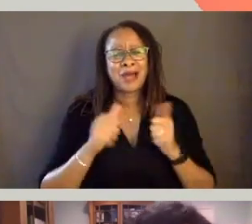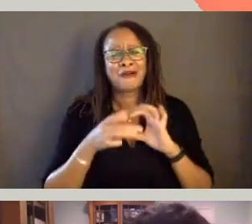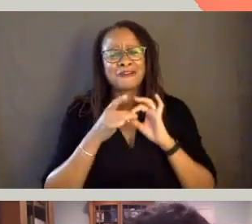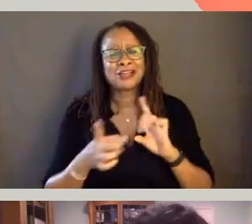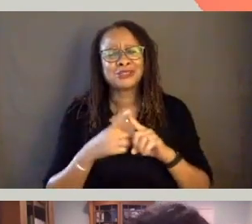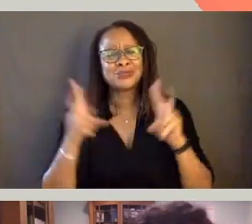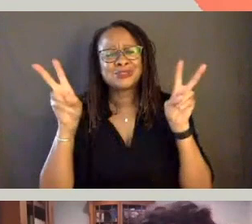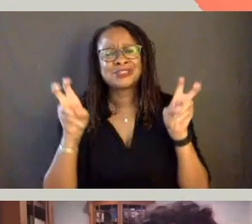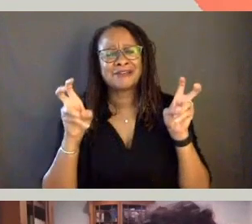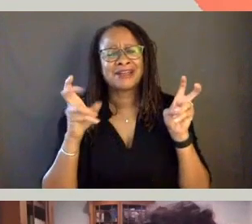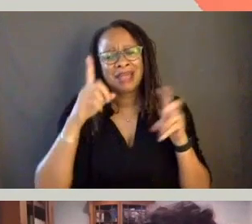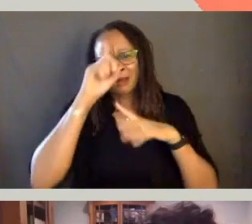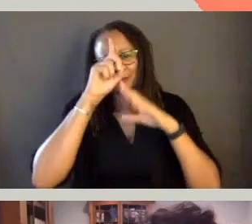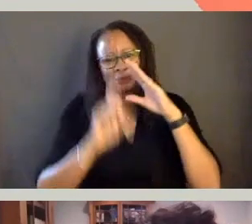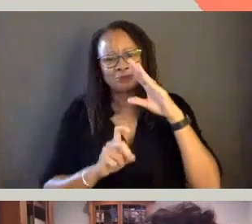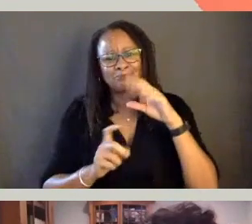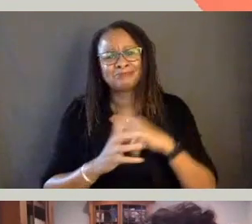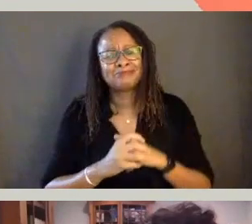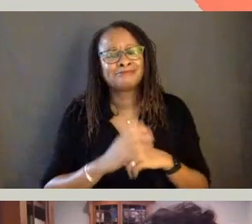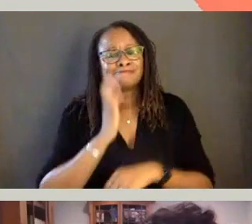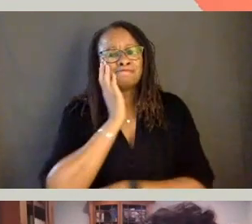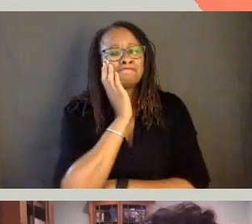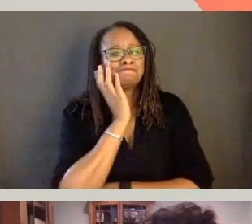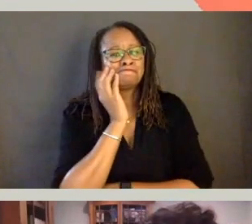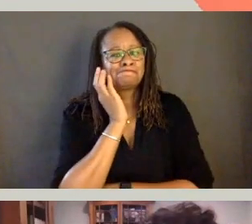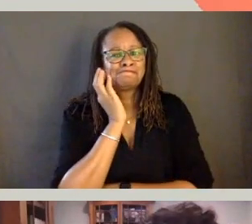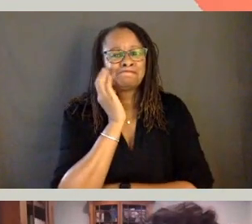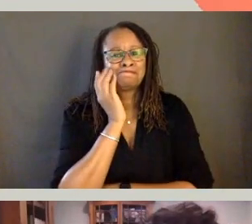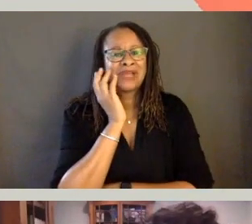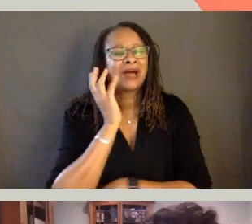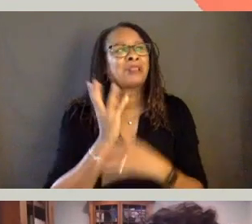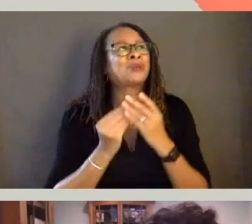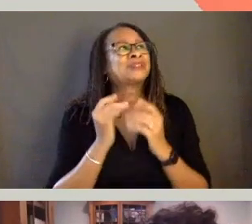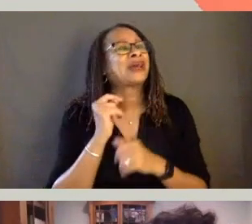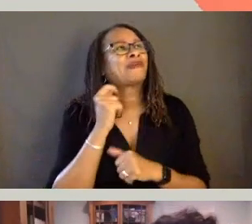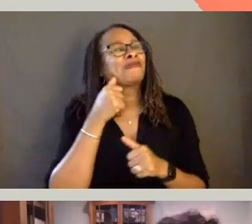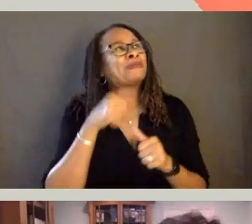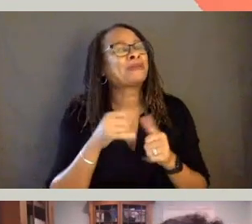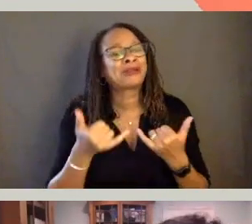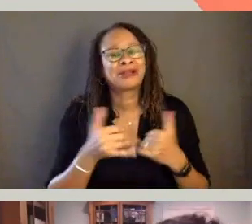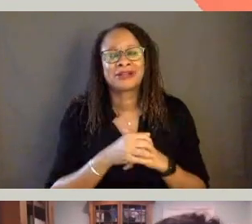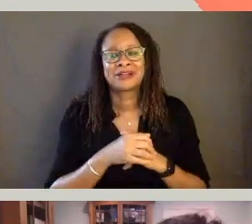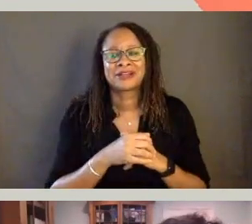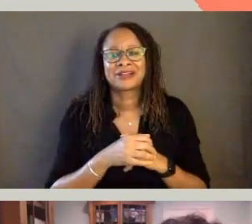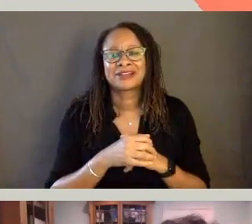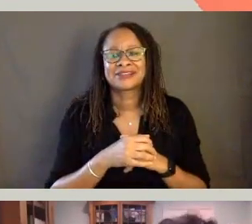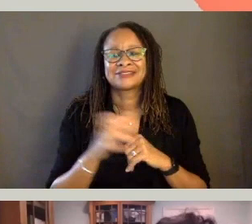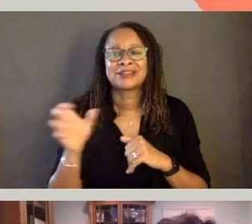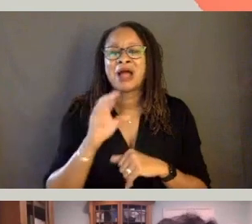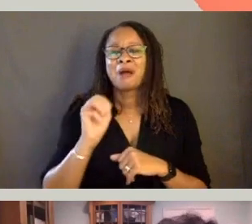but now I'm totally, I'm losing it. Let me jump in go on, go on.